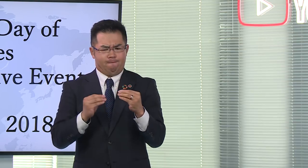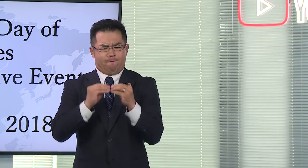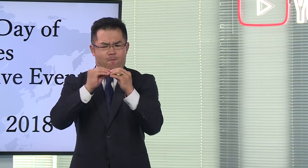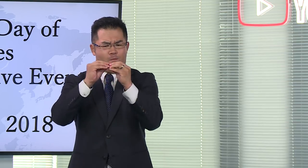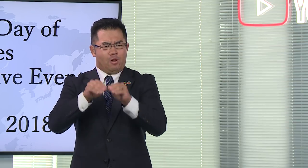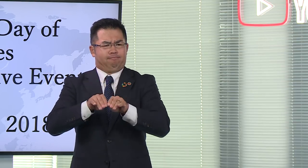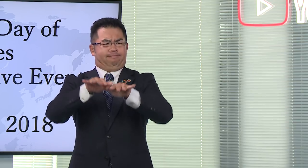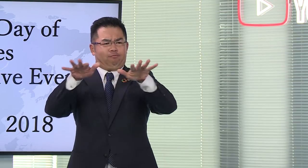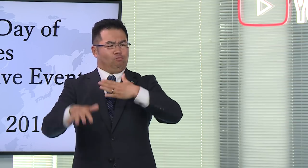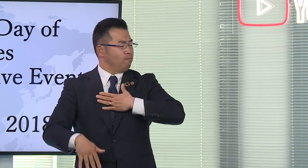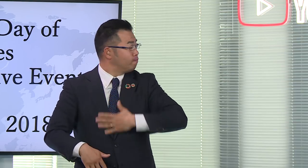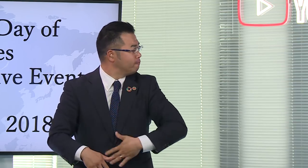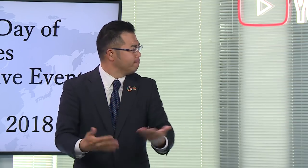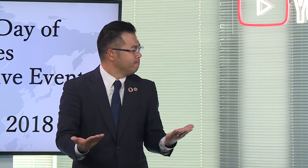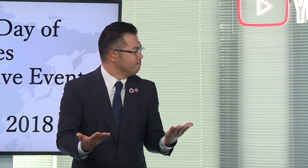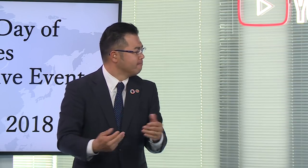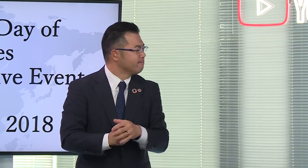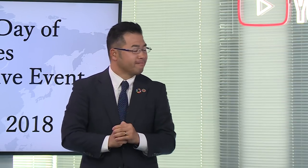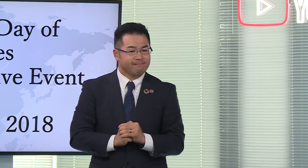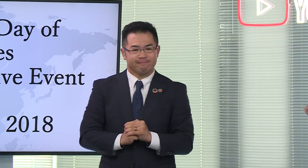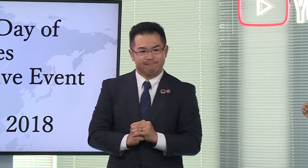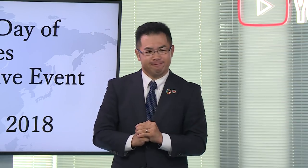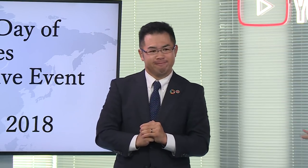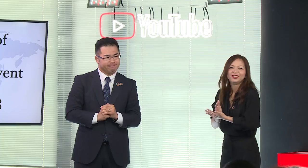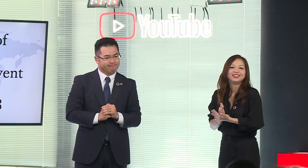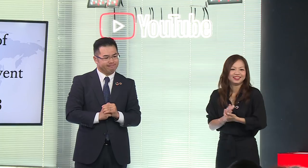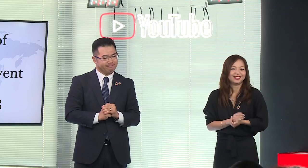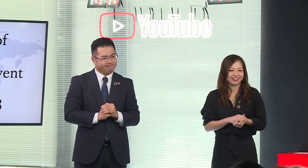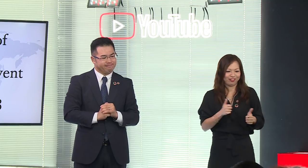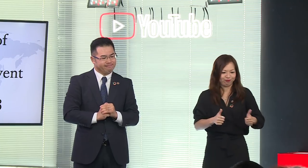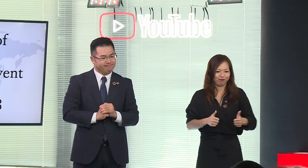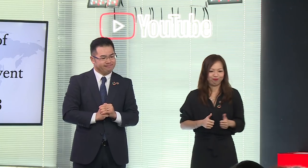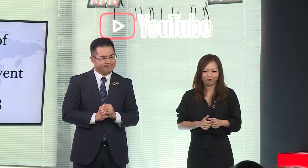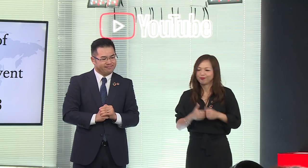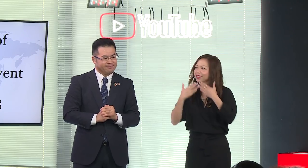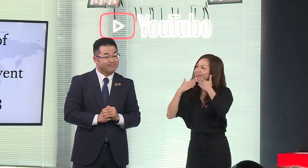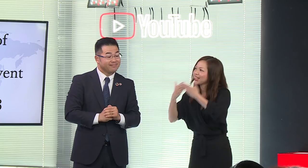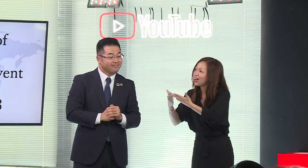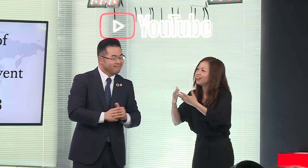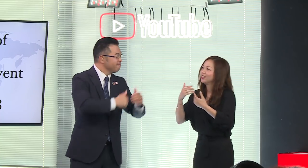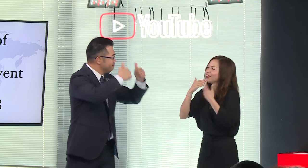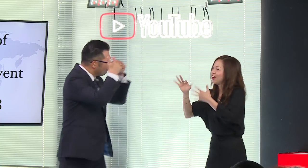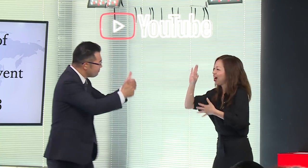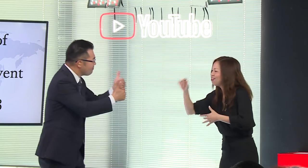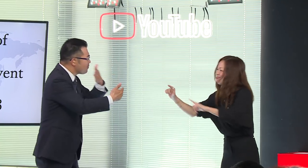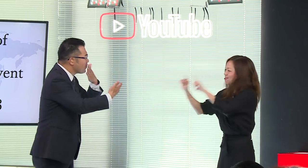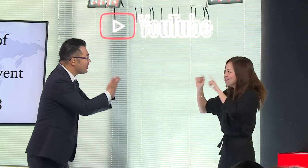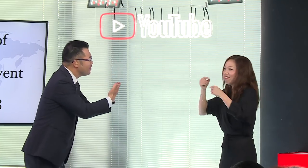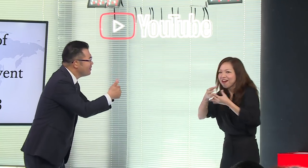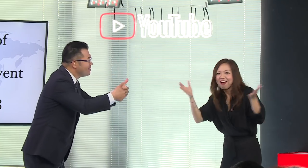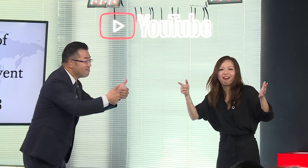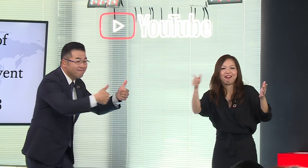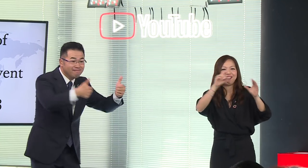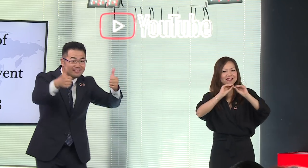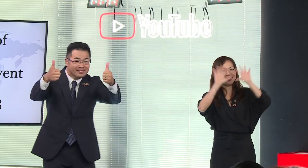to have them access to universities, to education, using sign language and not only for the Deaf people but for